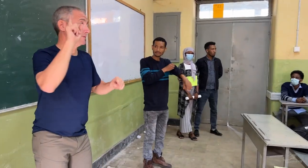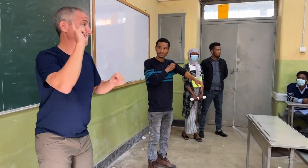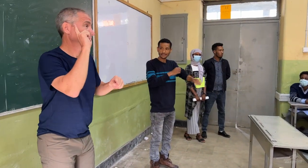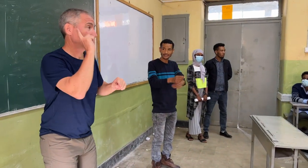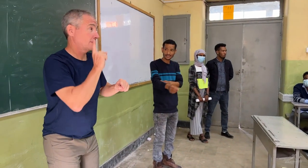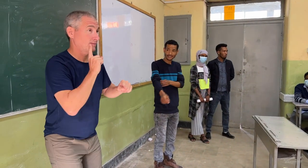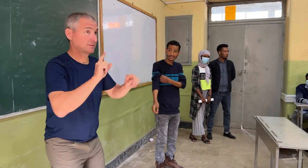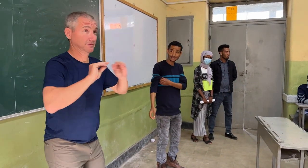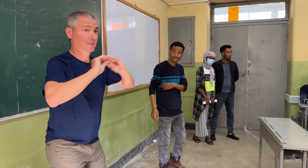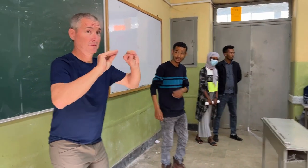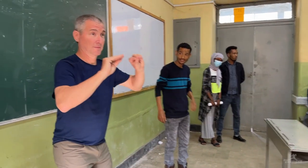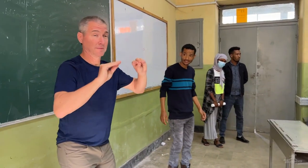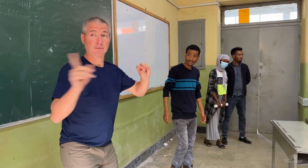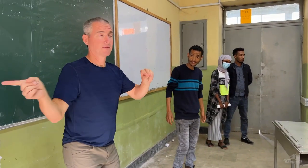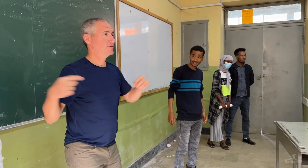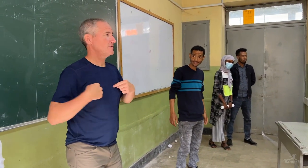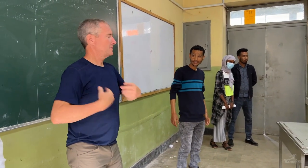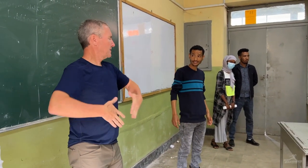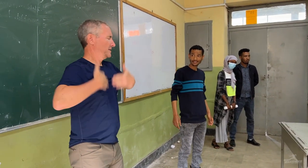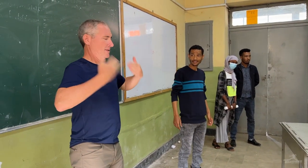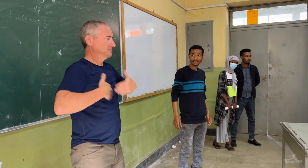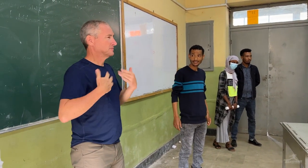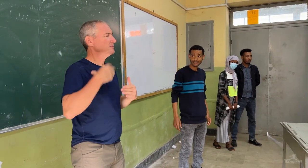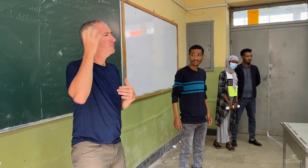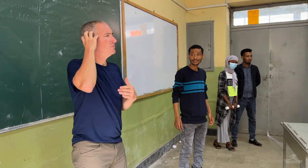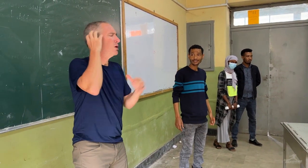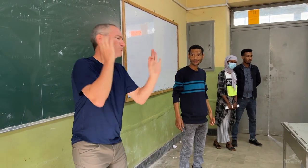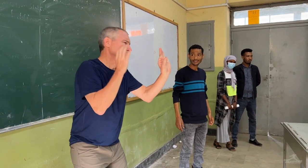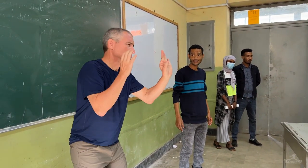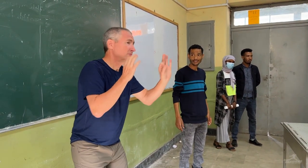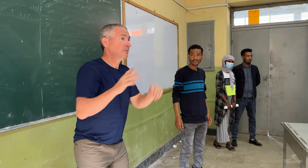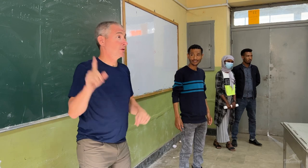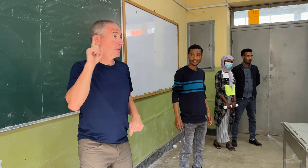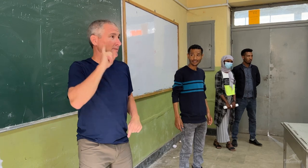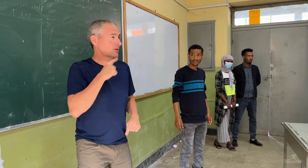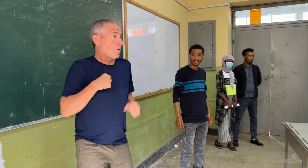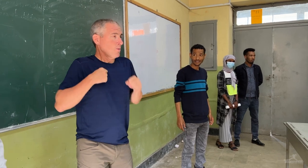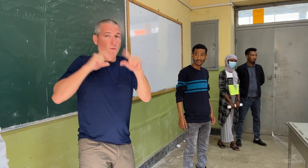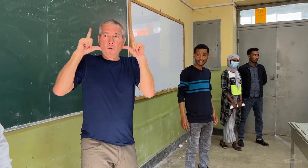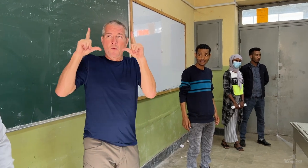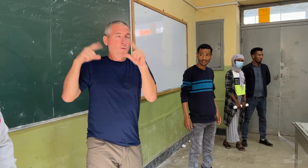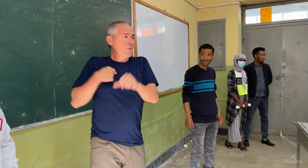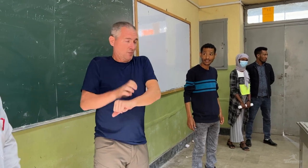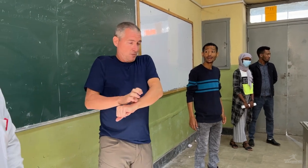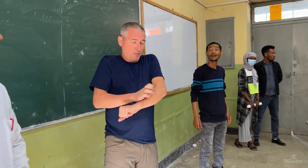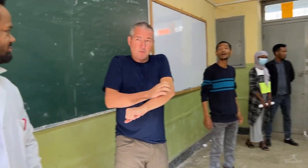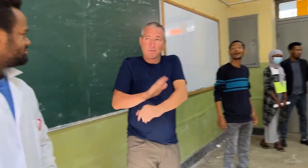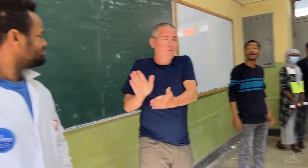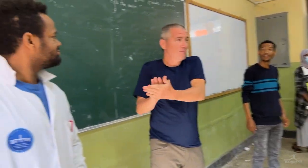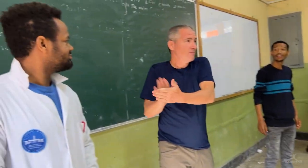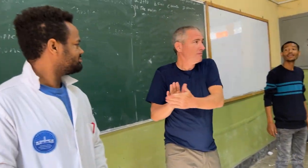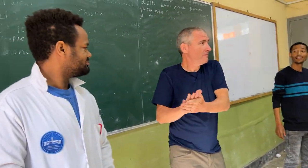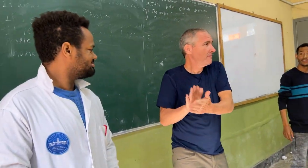I’m so happy to see a Deaf teacher here. Hearing teachers are wonderful too, but a Deaf teacher is awe-inspiring and amazing.